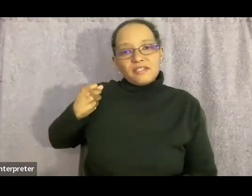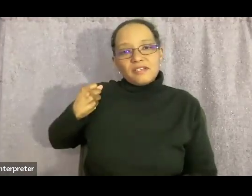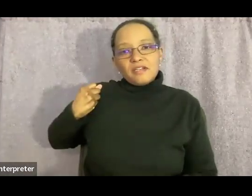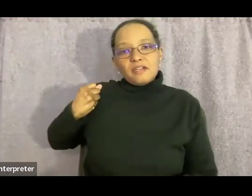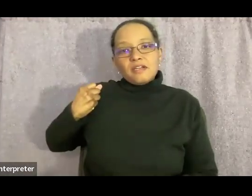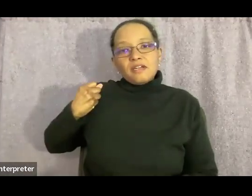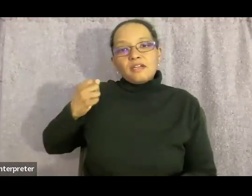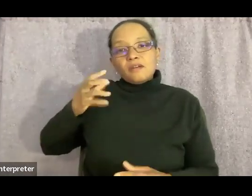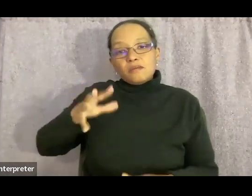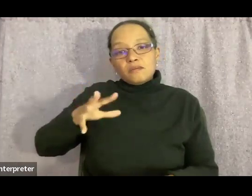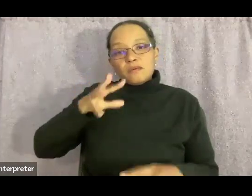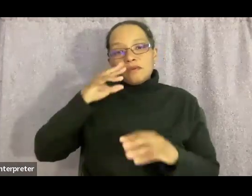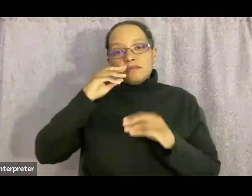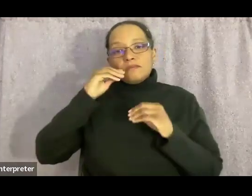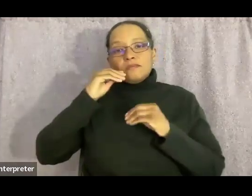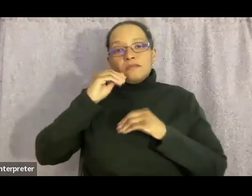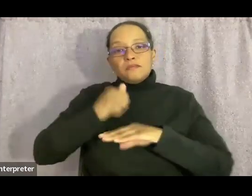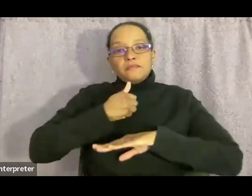Breathing in, reset. This is number three.